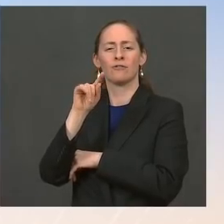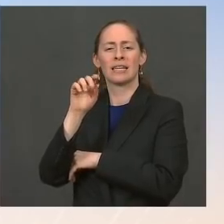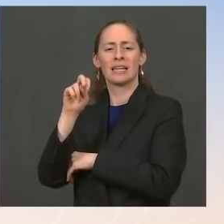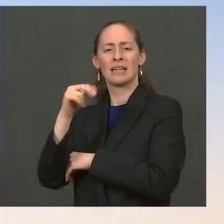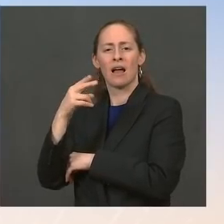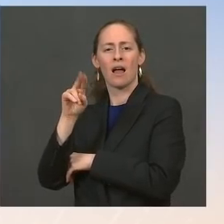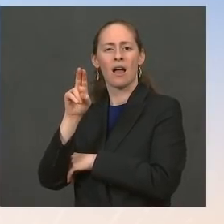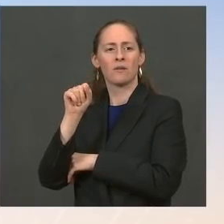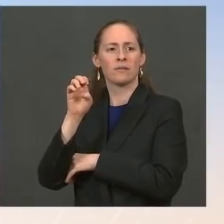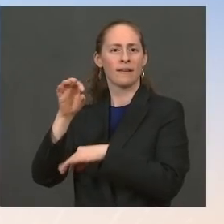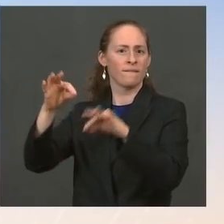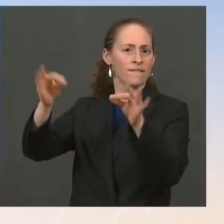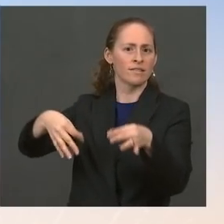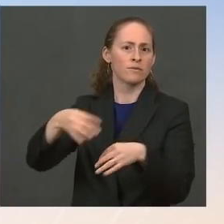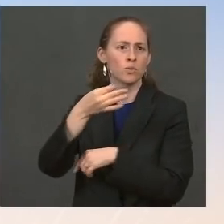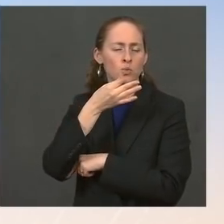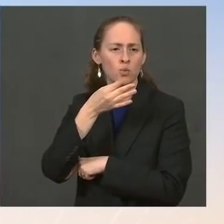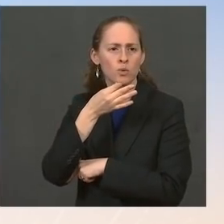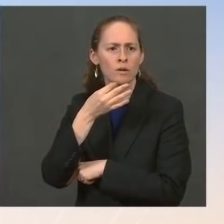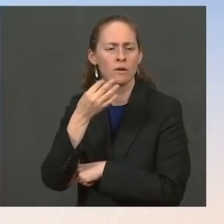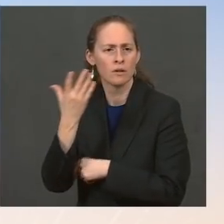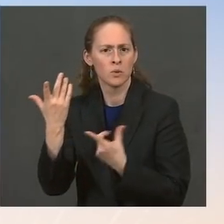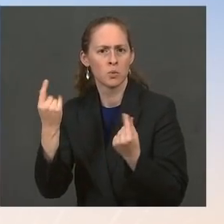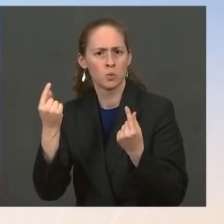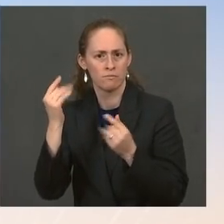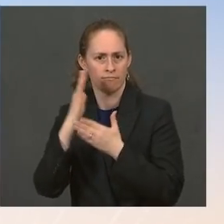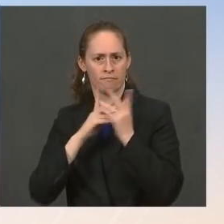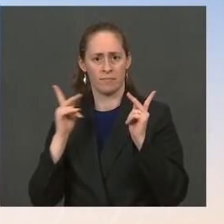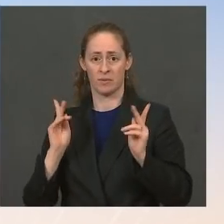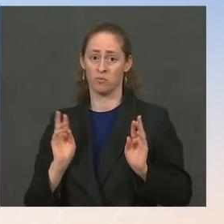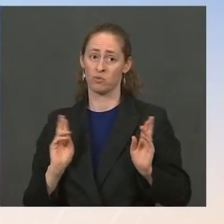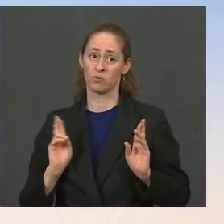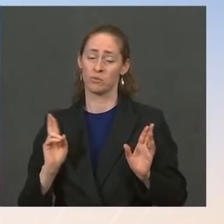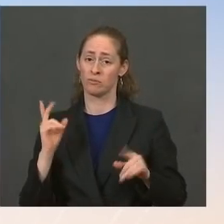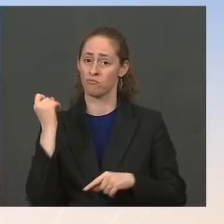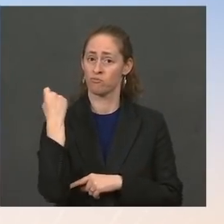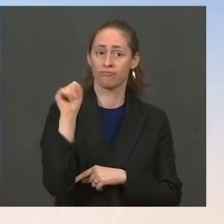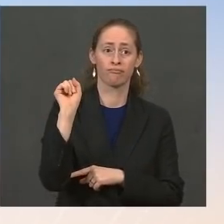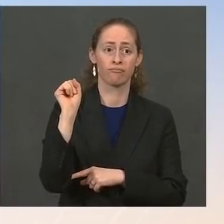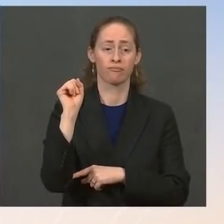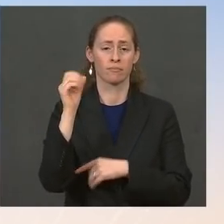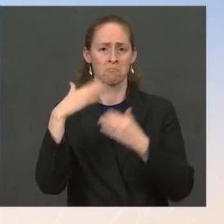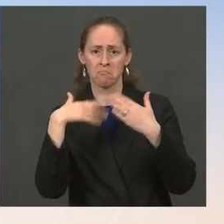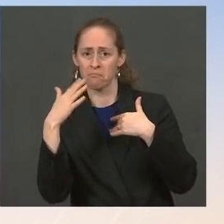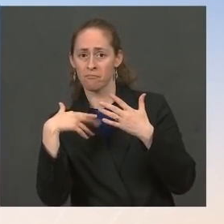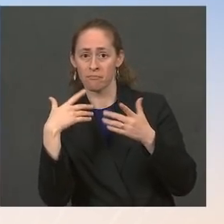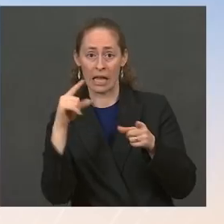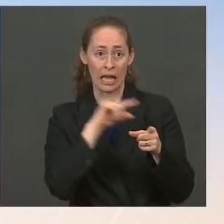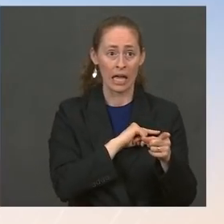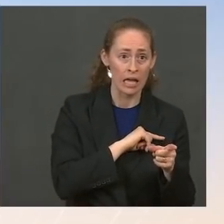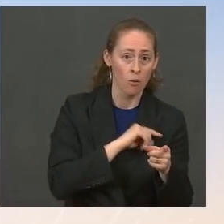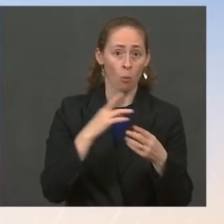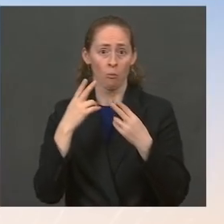express their opinions after the verdict? And might we hear from the President after there is a verdict? Ms. Psaki: Well, I certainly --